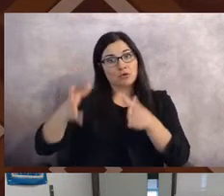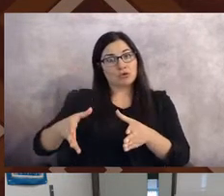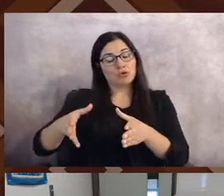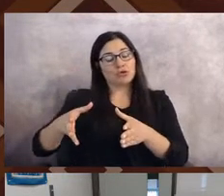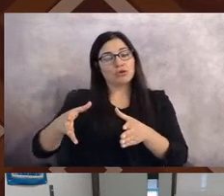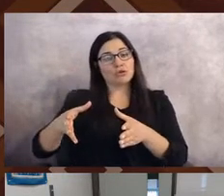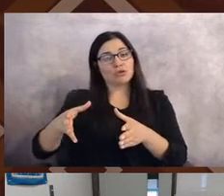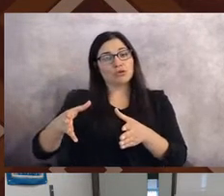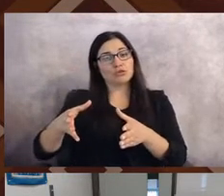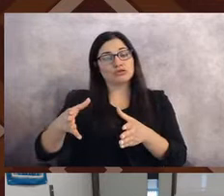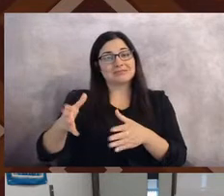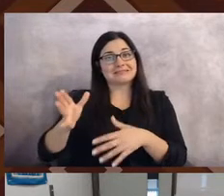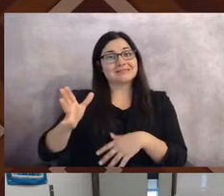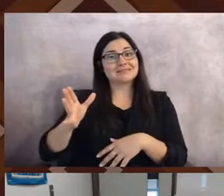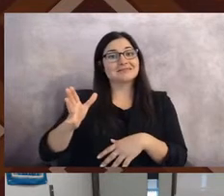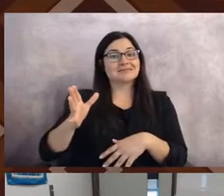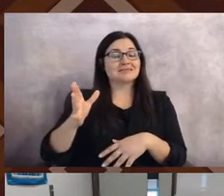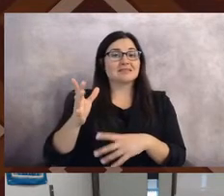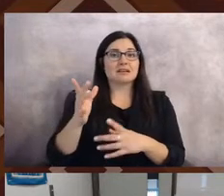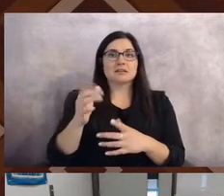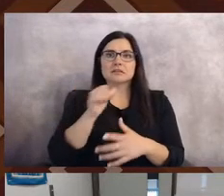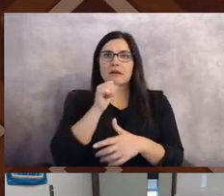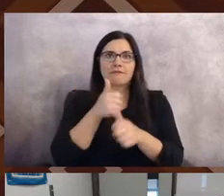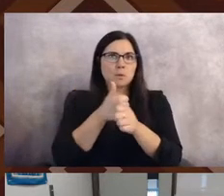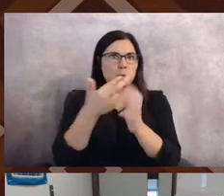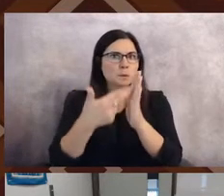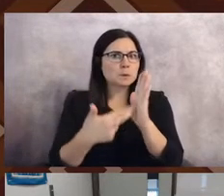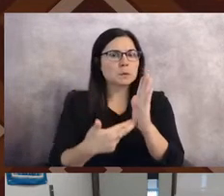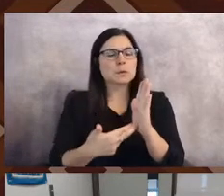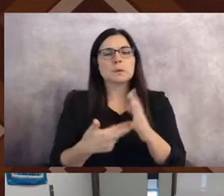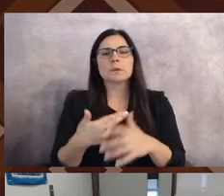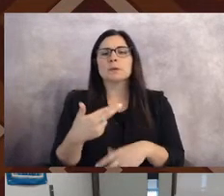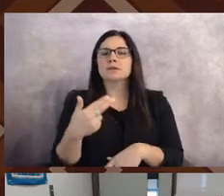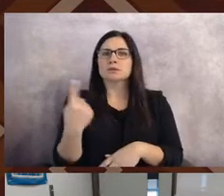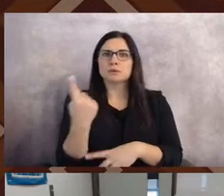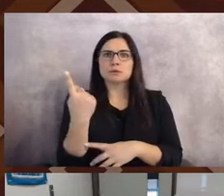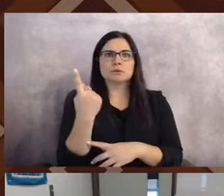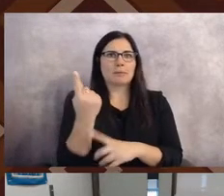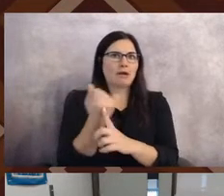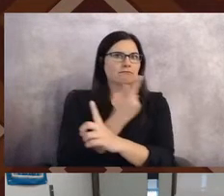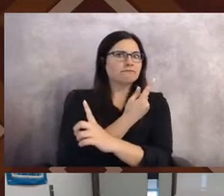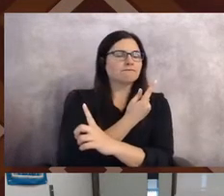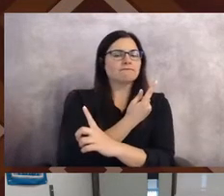what I guess they get out of line or when they do something that that